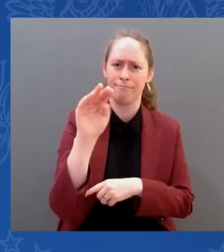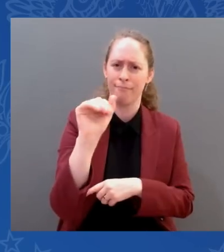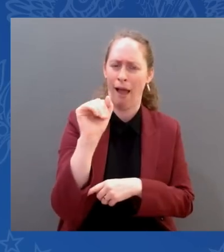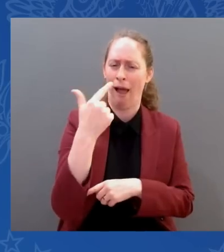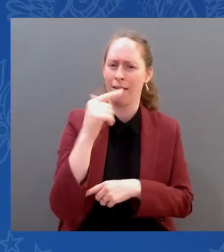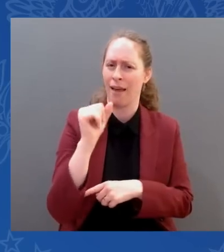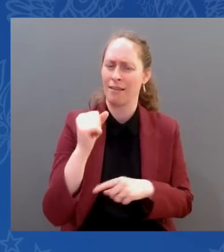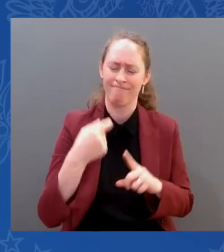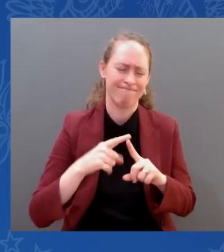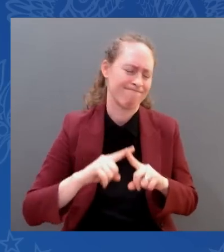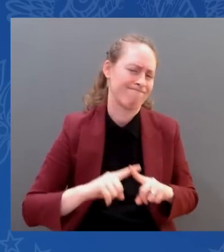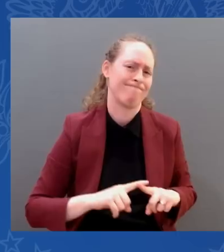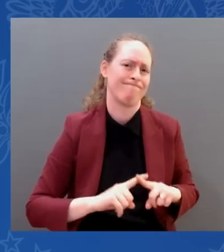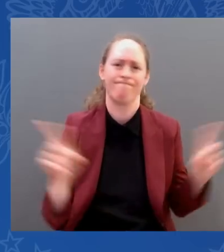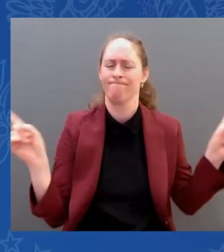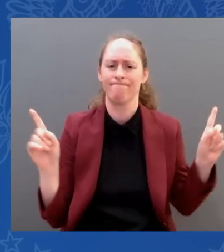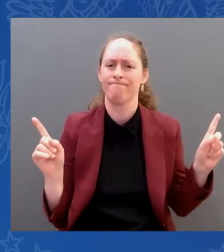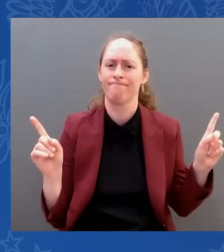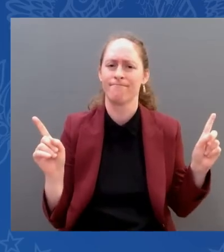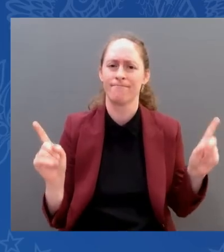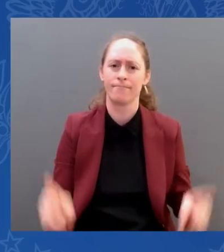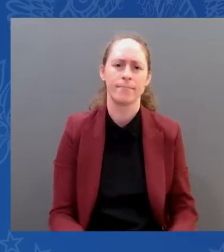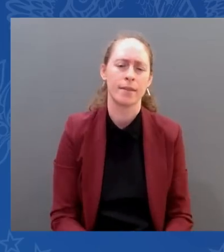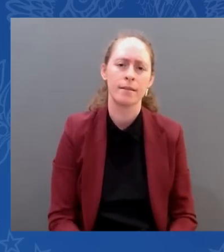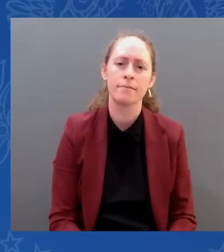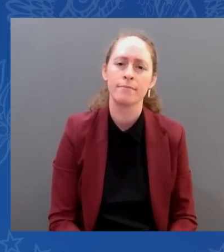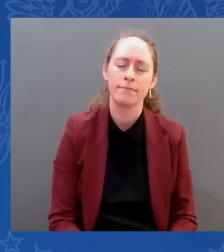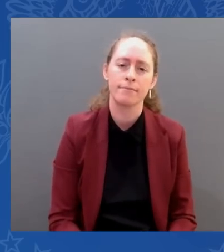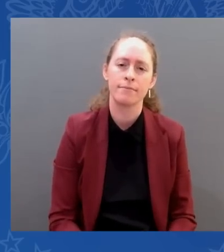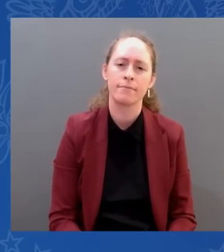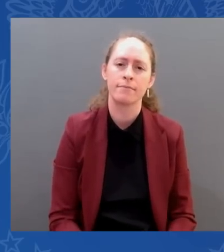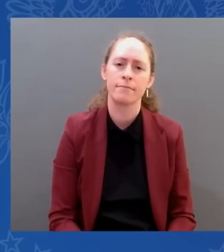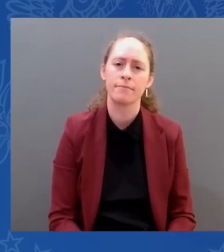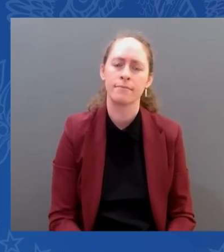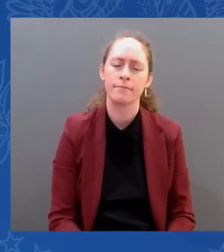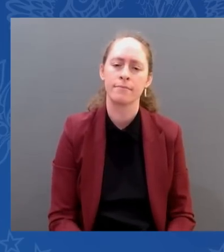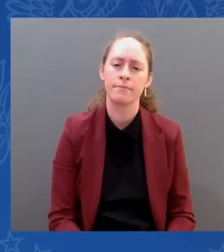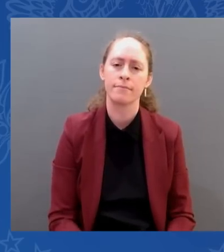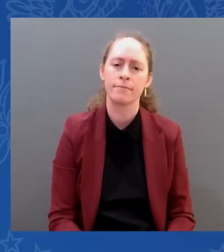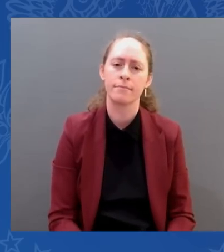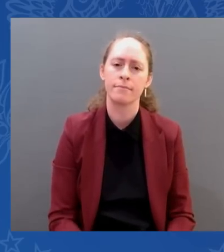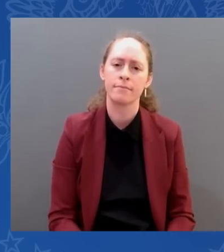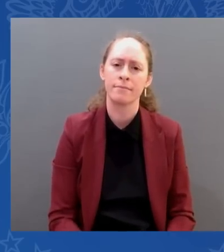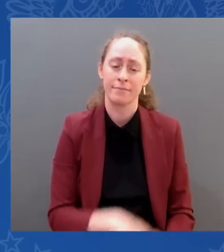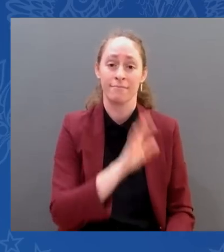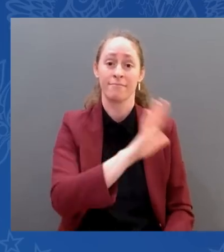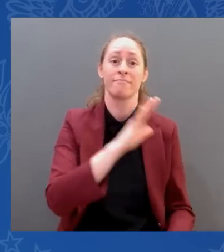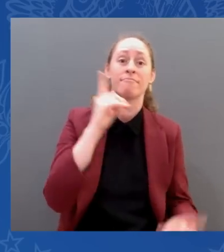of the role of government and who should pay what. And I'm going to work with anyone -- Democrat, Republican, or independent --